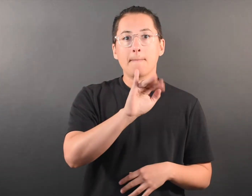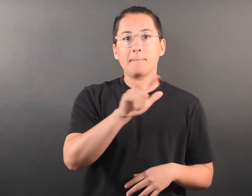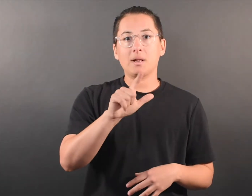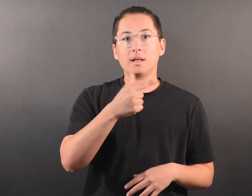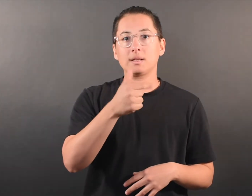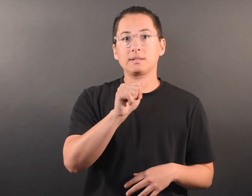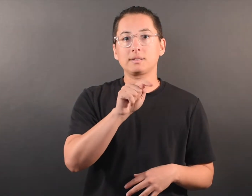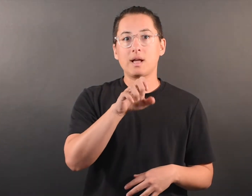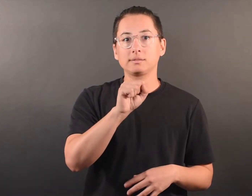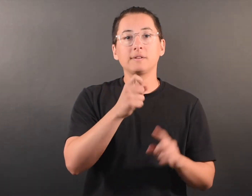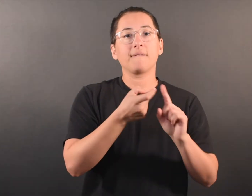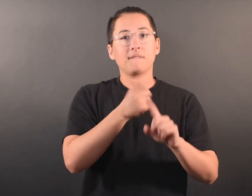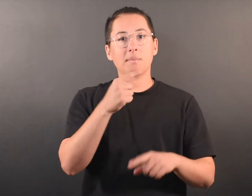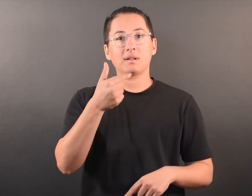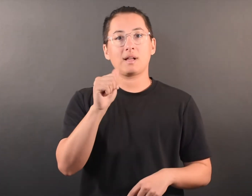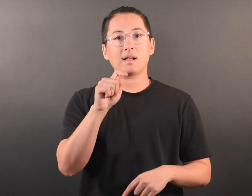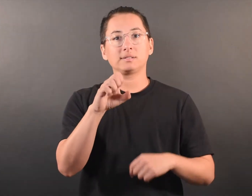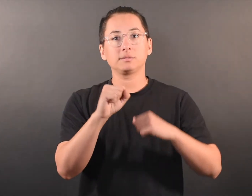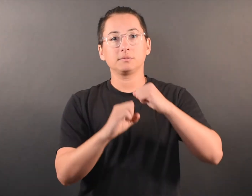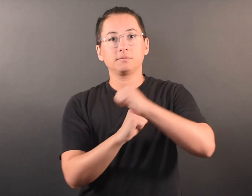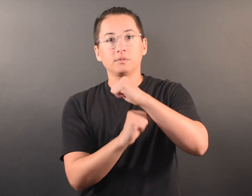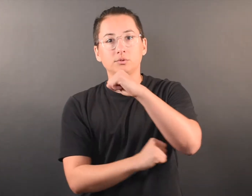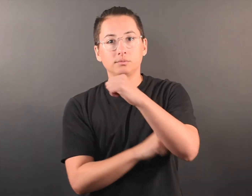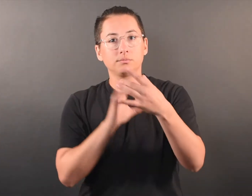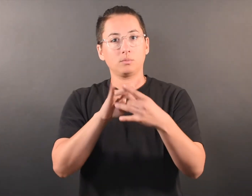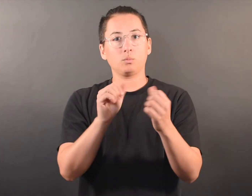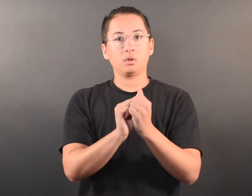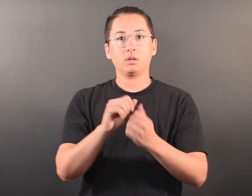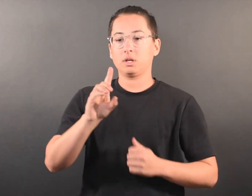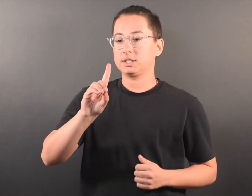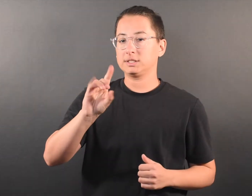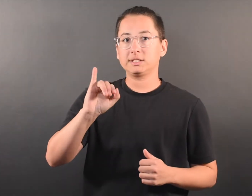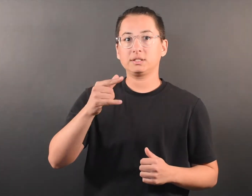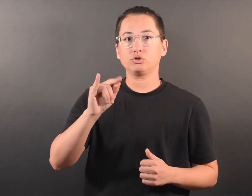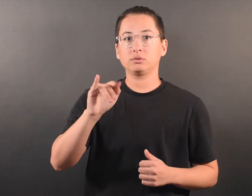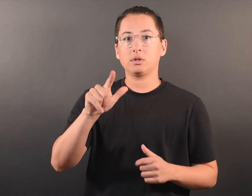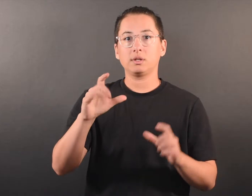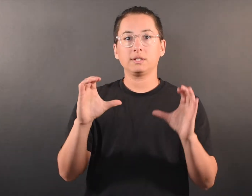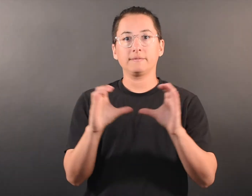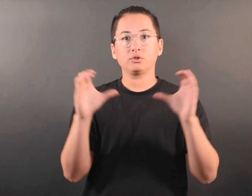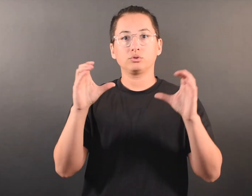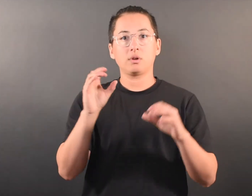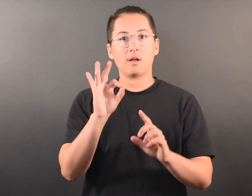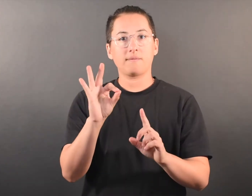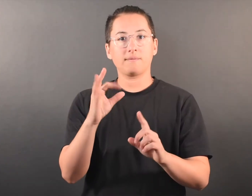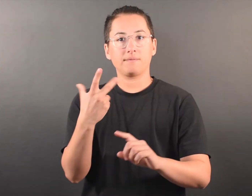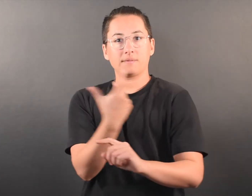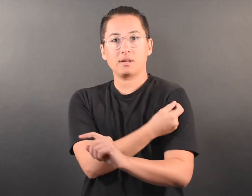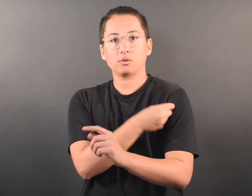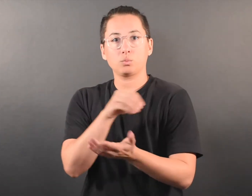Gates from The Gates Foundation about a digital certificate of vaccine records.